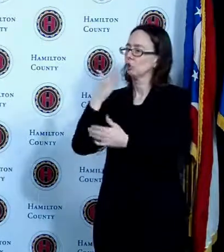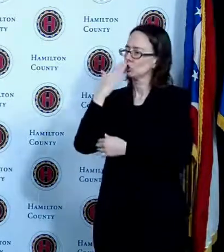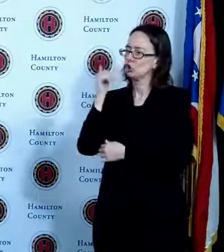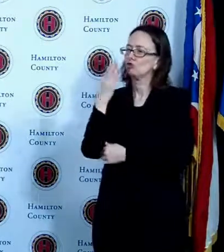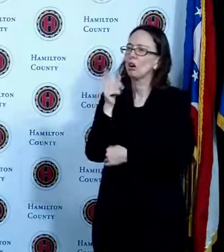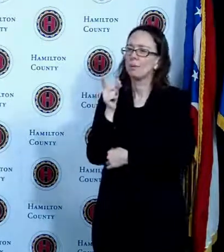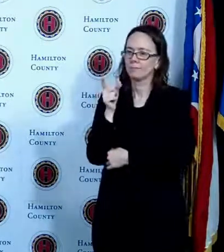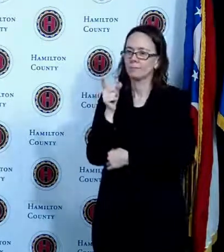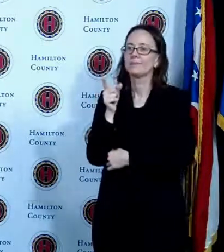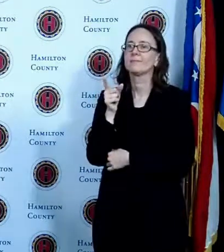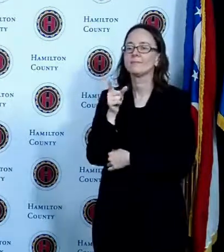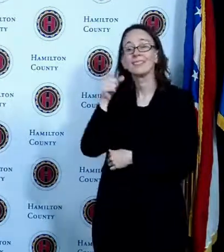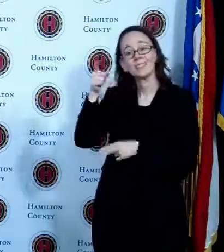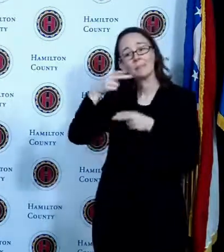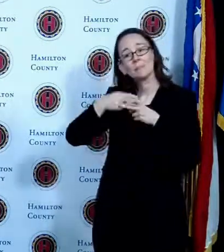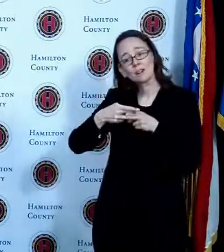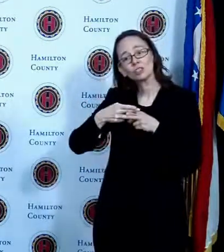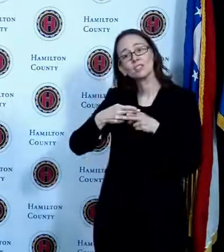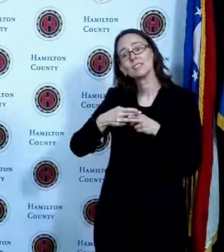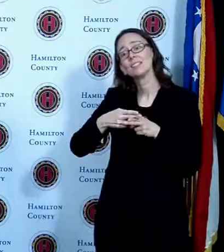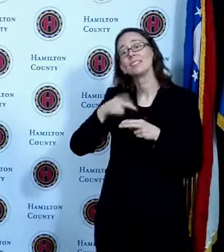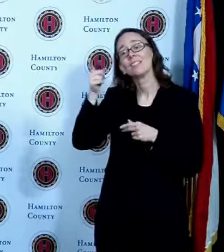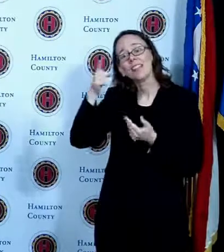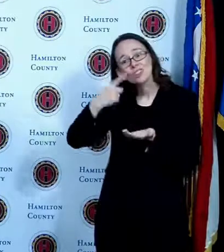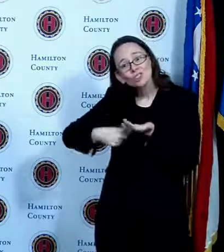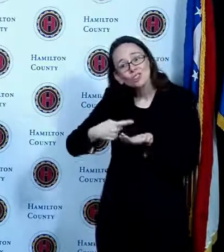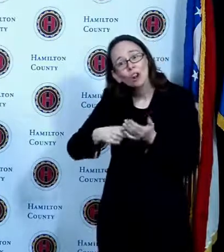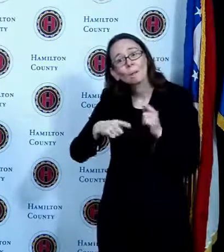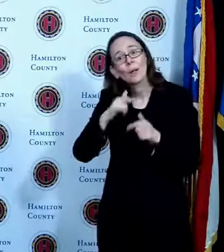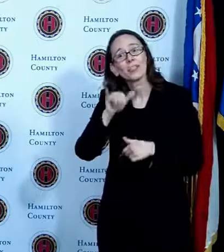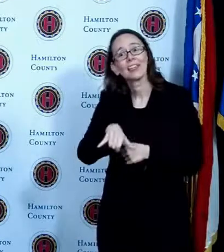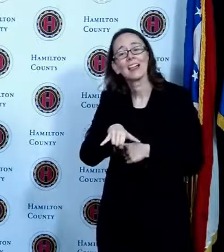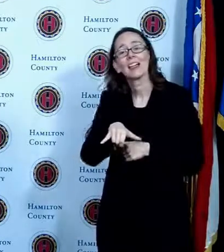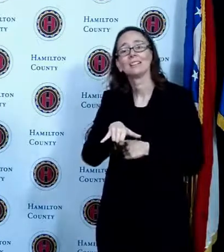issue this alert the steering committee along with Public Health and along with